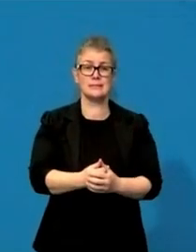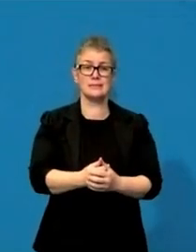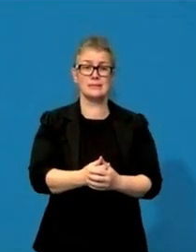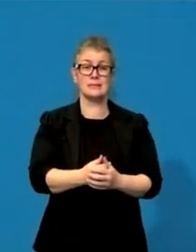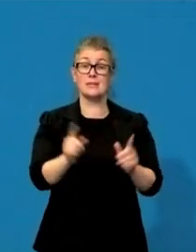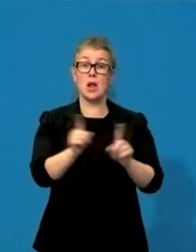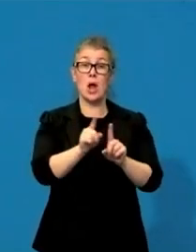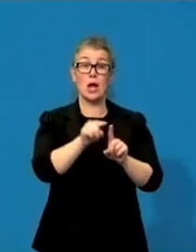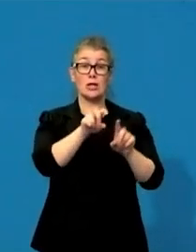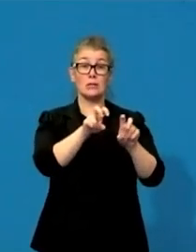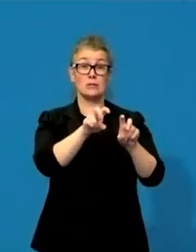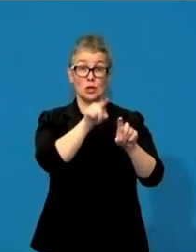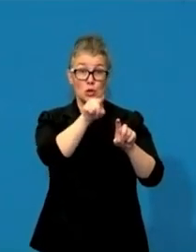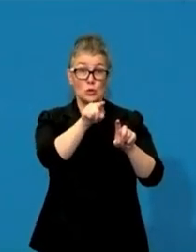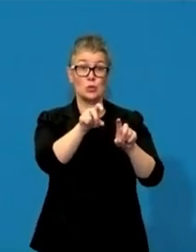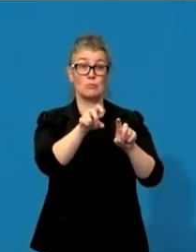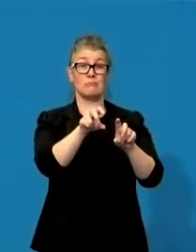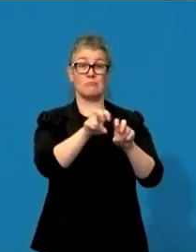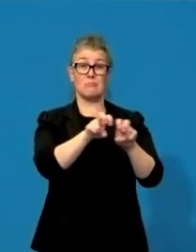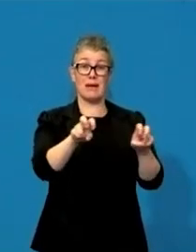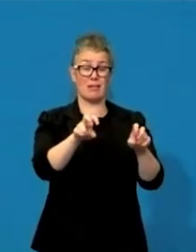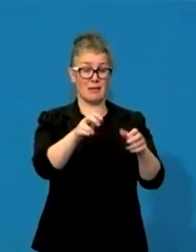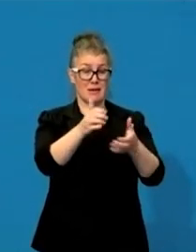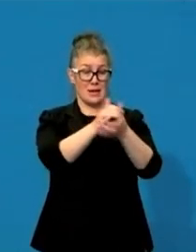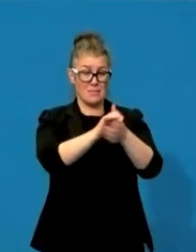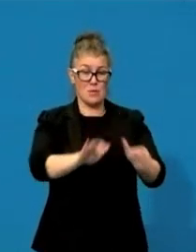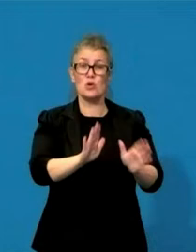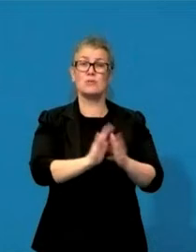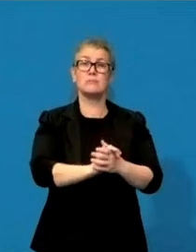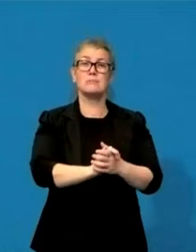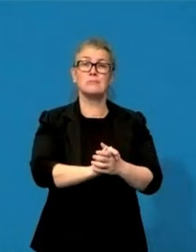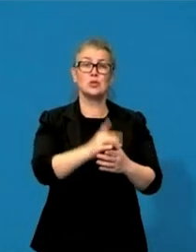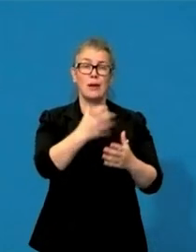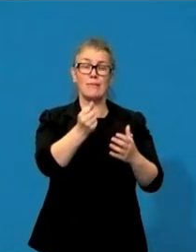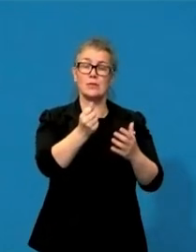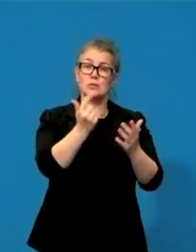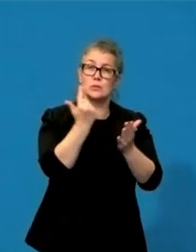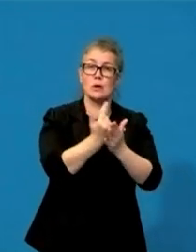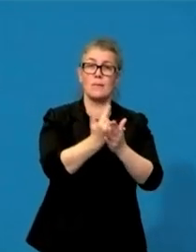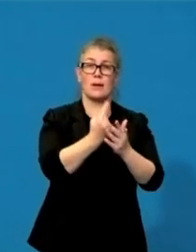You know, you've got so much lived experience but, you know, Aboriginal and Torres Strait Islander people are always problem solvers.